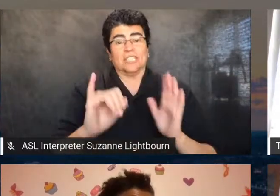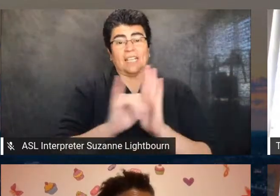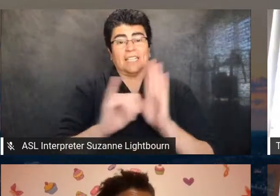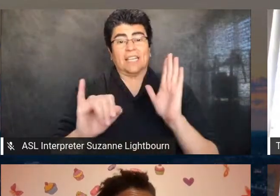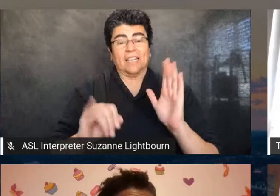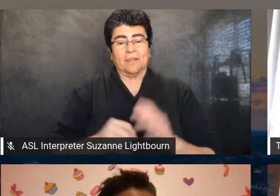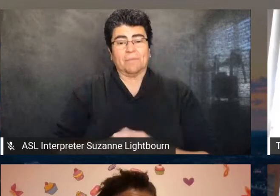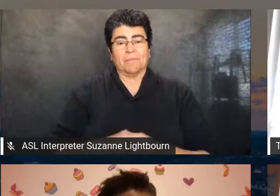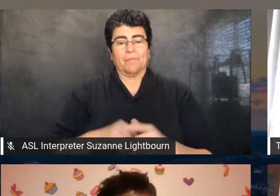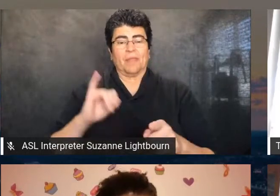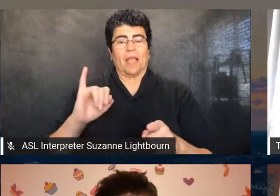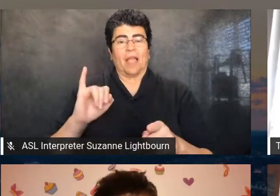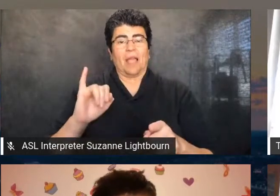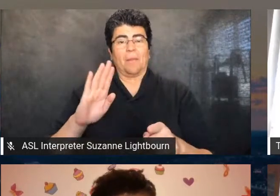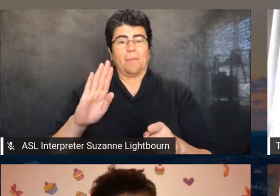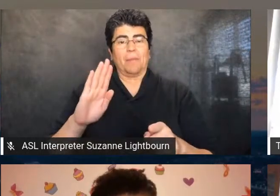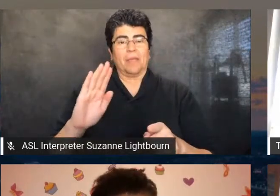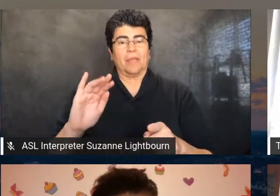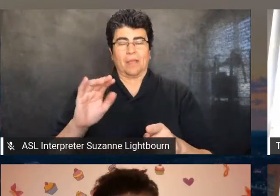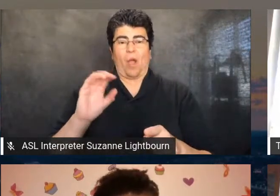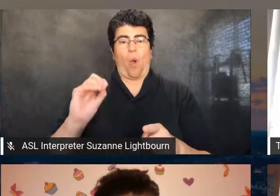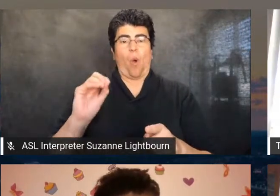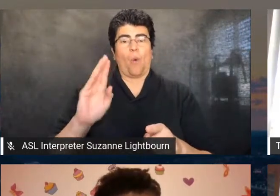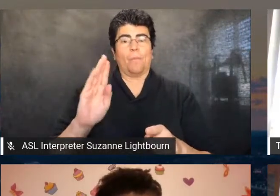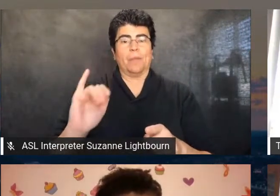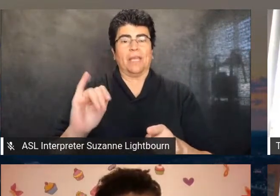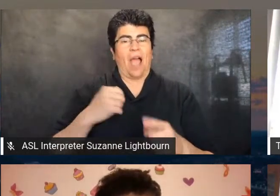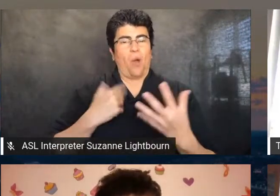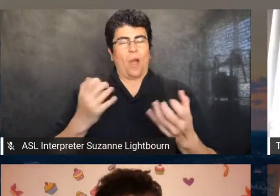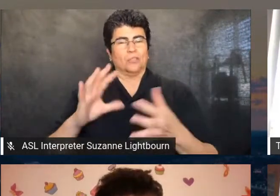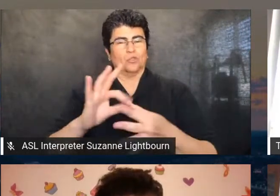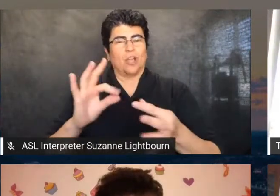I'd love to add something about language in general.